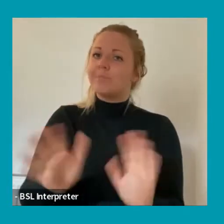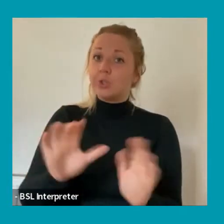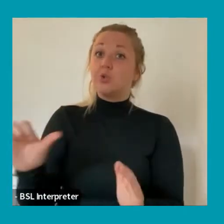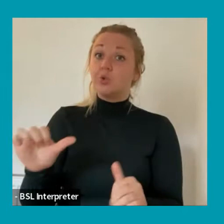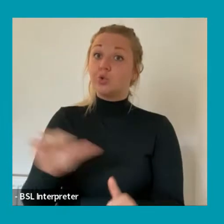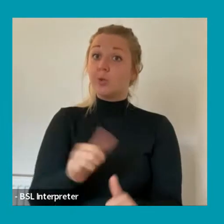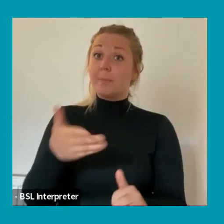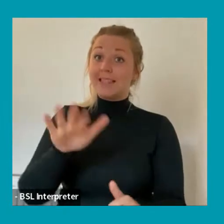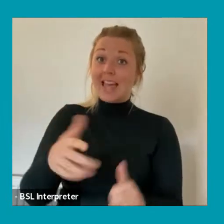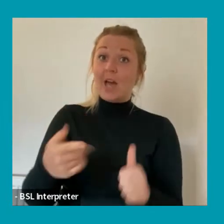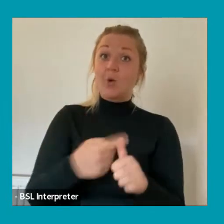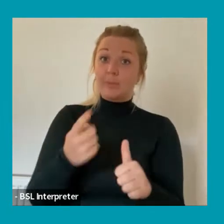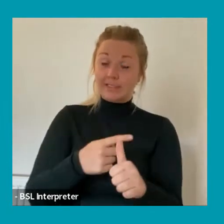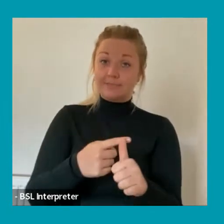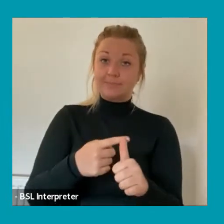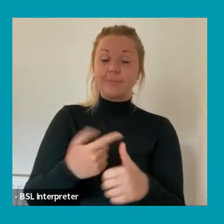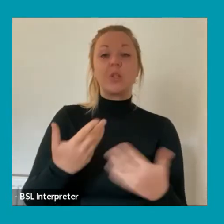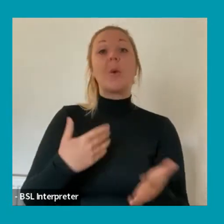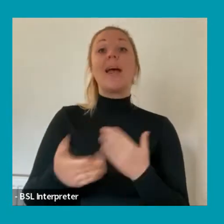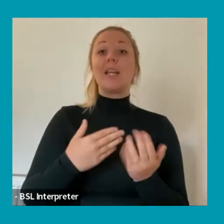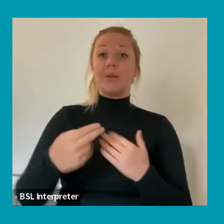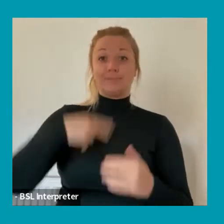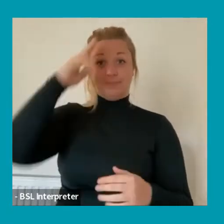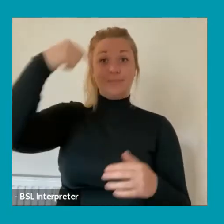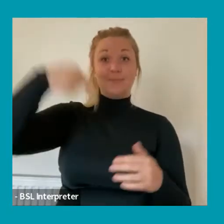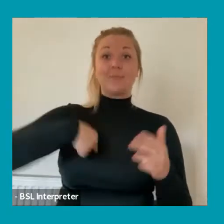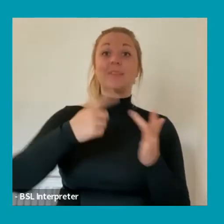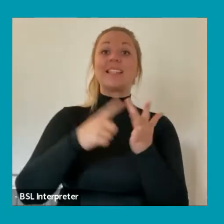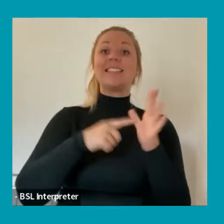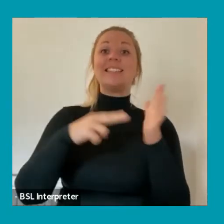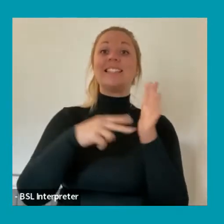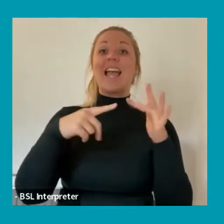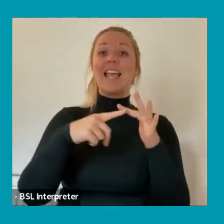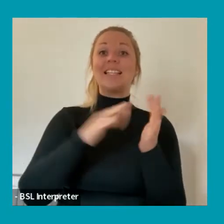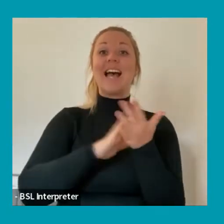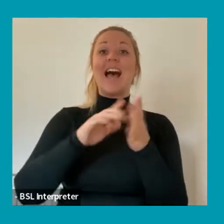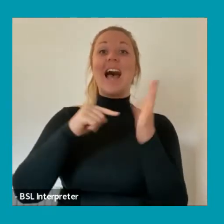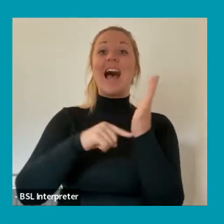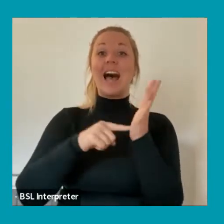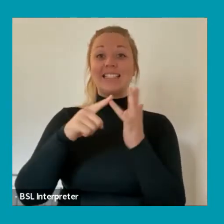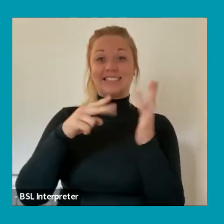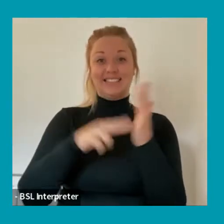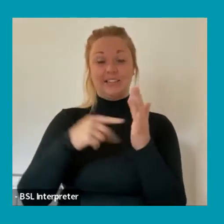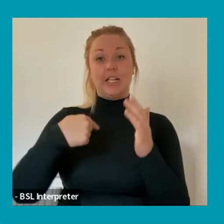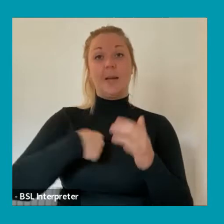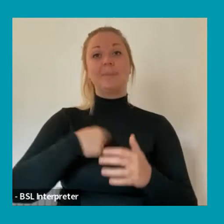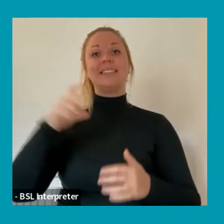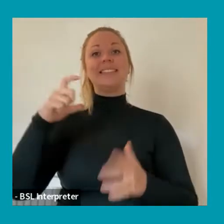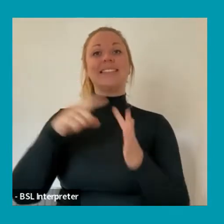I'm Jane Hatton, I'm CEO of Evenbreak. Which is a social enterprise.